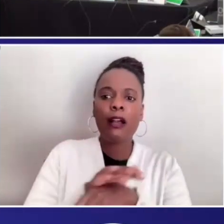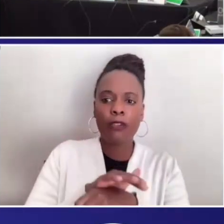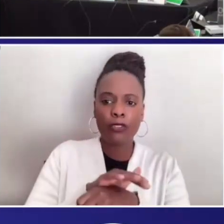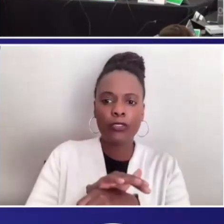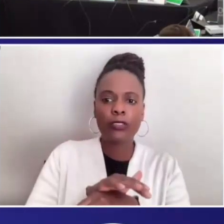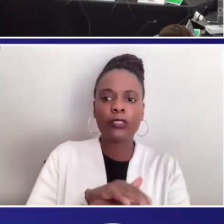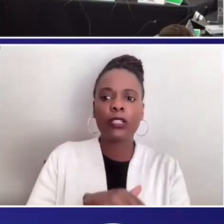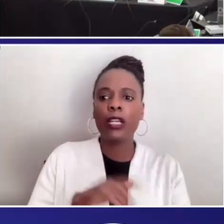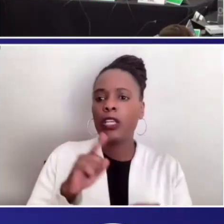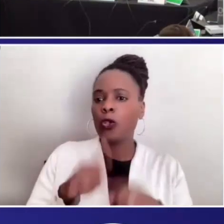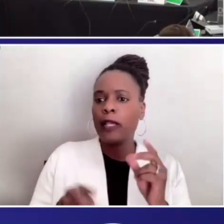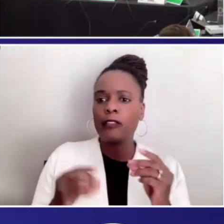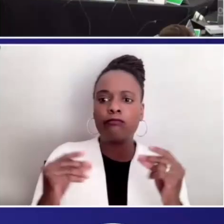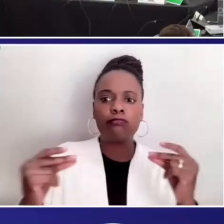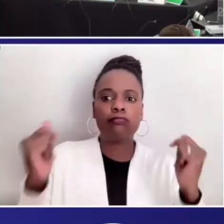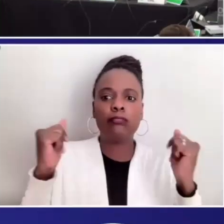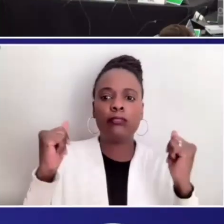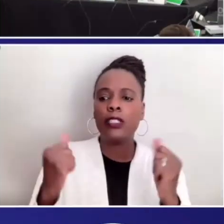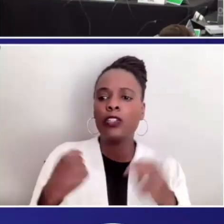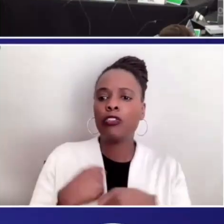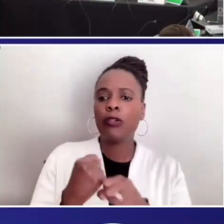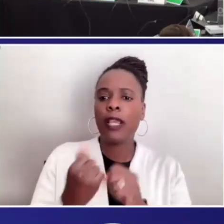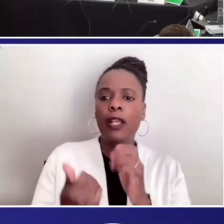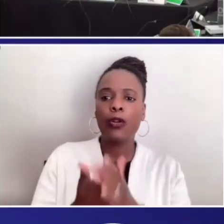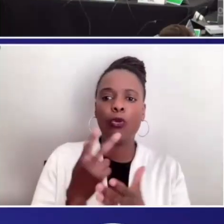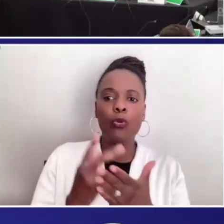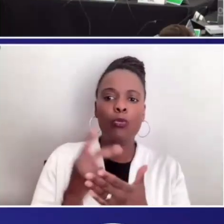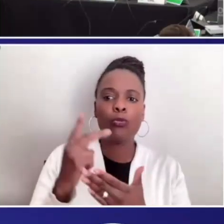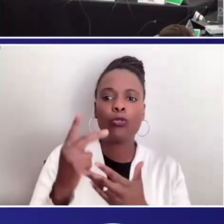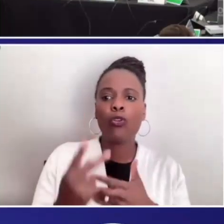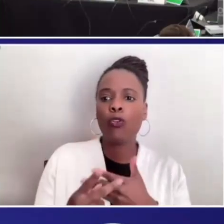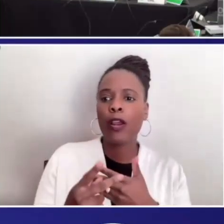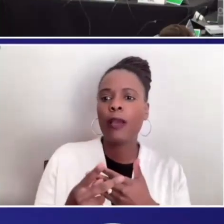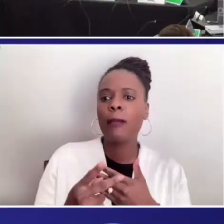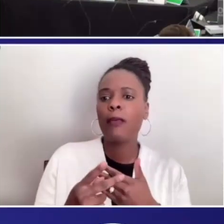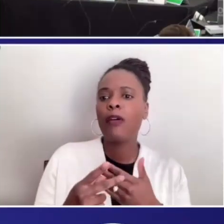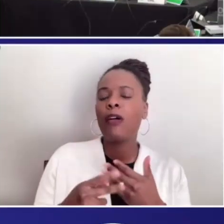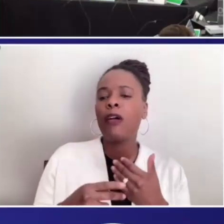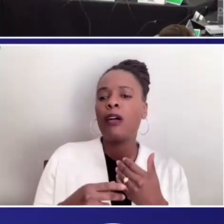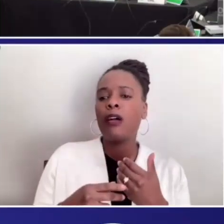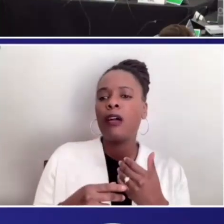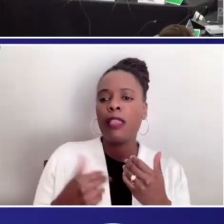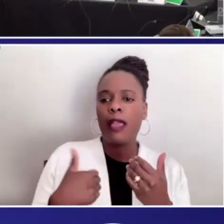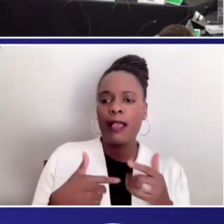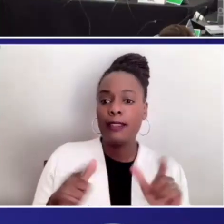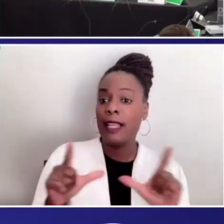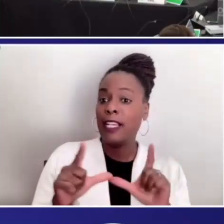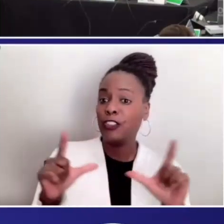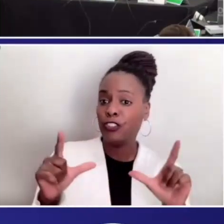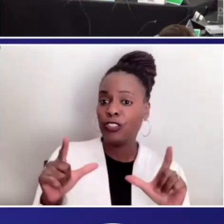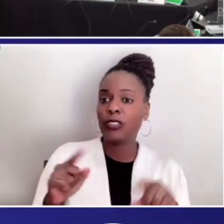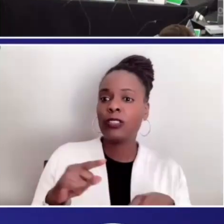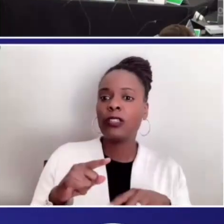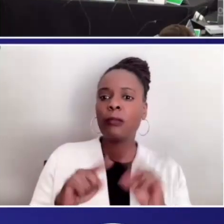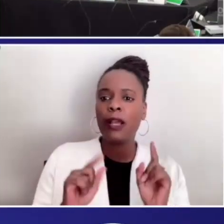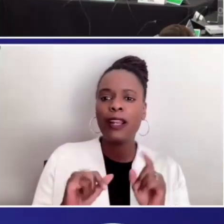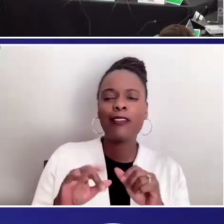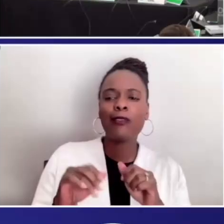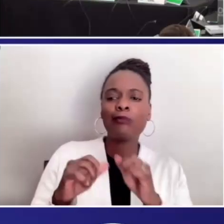licensure, right? But your marketing materials will change. We recognize that. And 668.43 covers a very wide base of